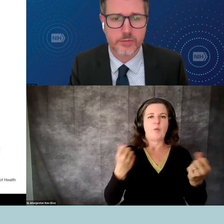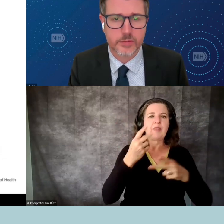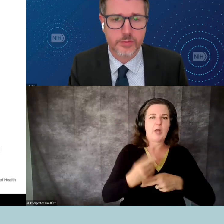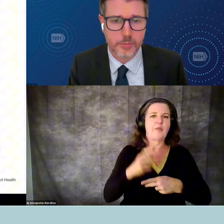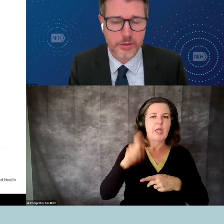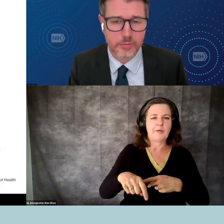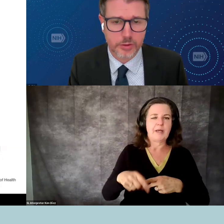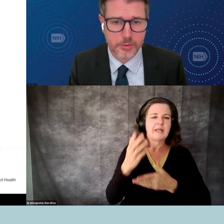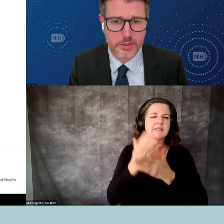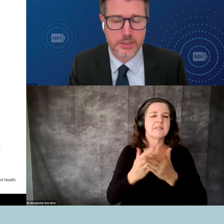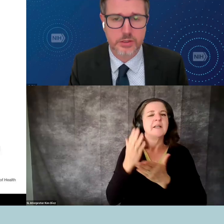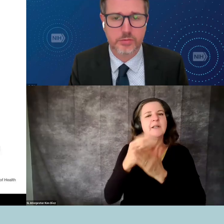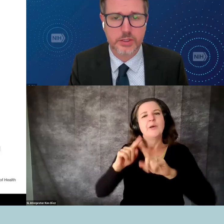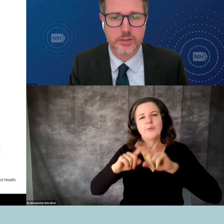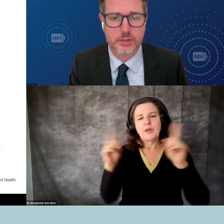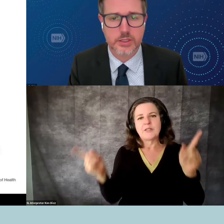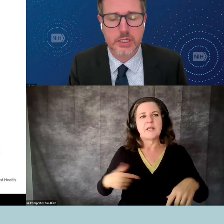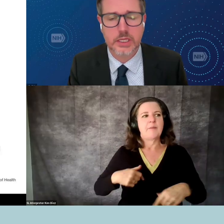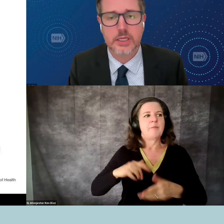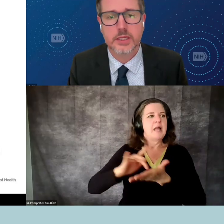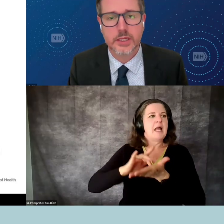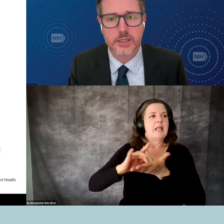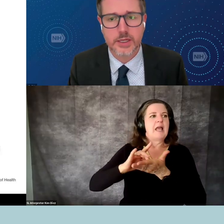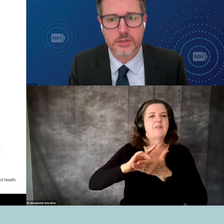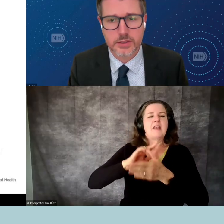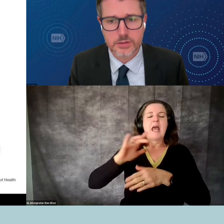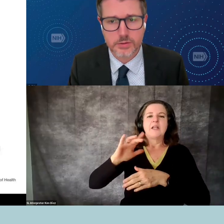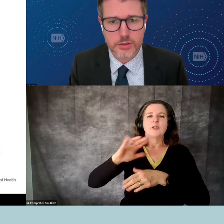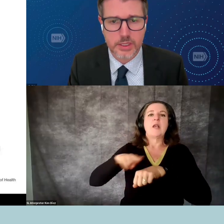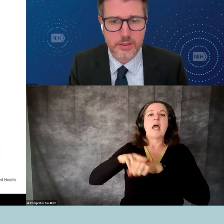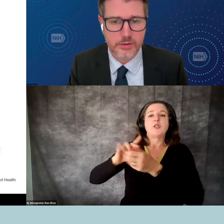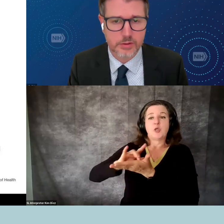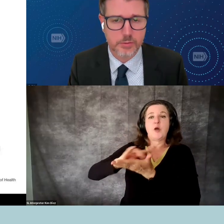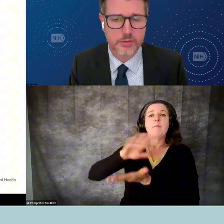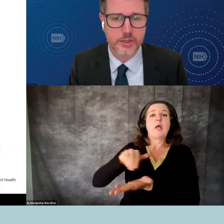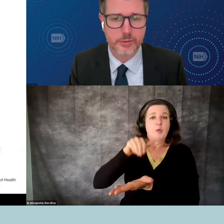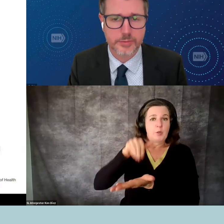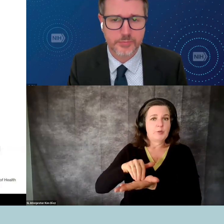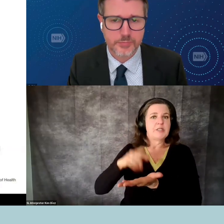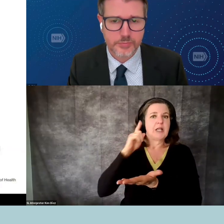Center for Medical Rehabilitation Research at the National Institute on Child Health and Human Development.